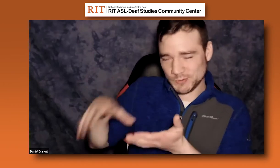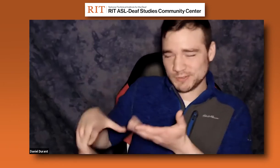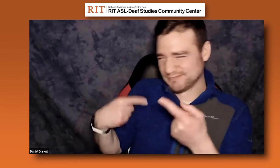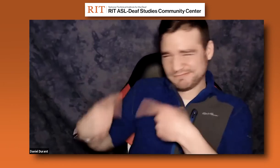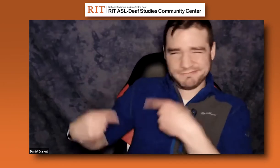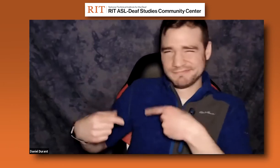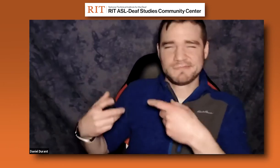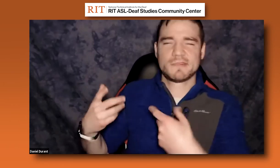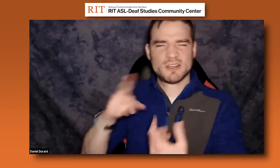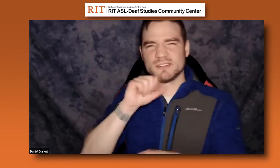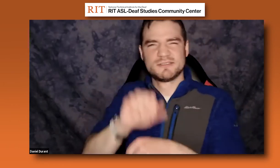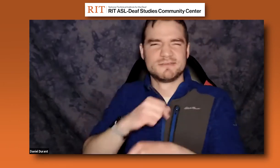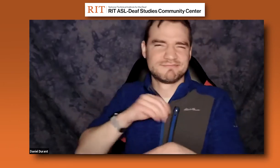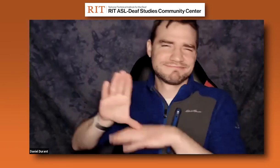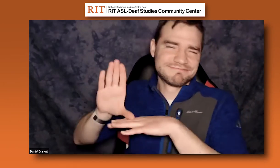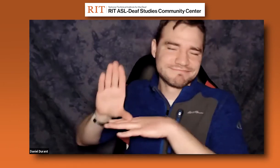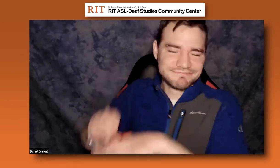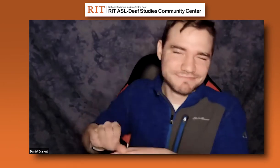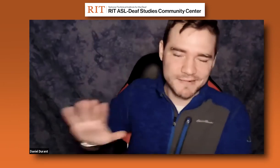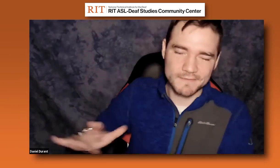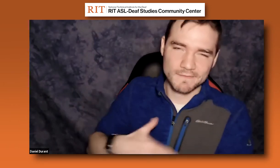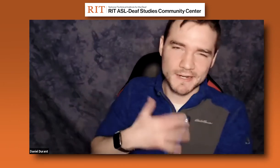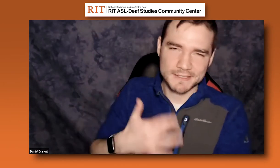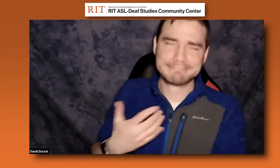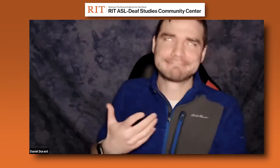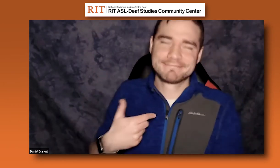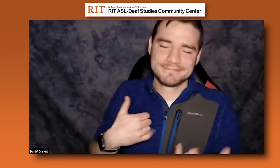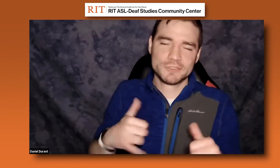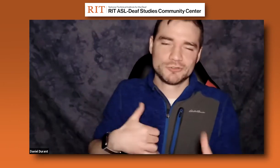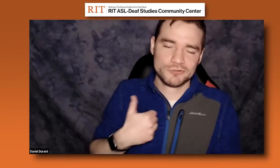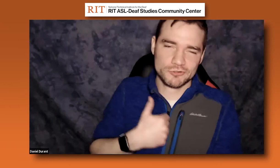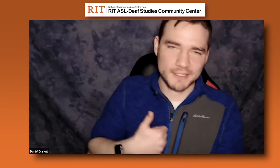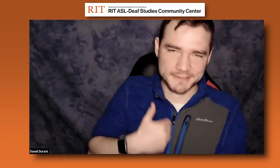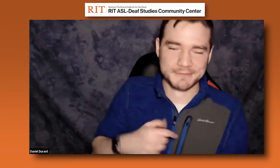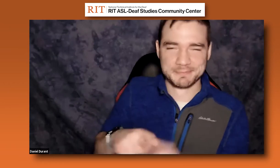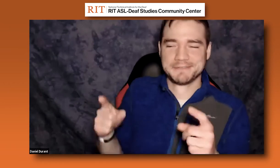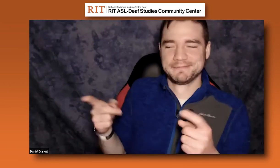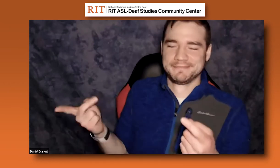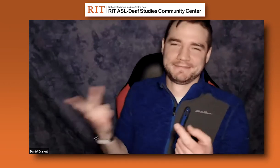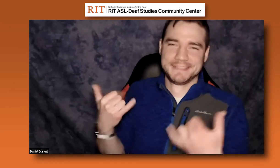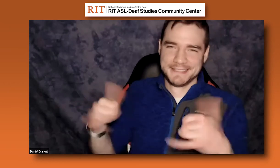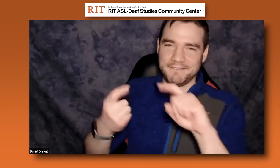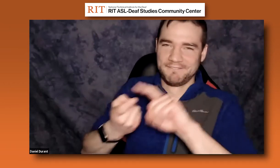with the other student, and I really said some pretty hurtful things that I regret.